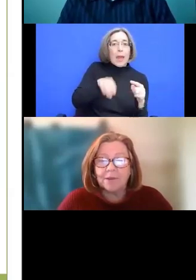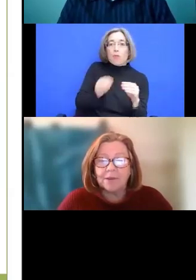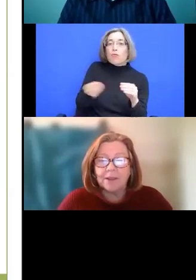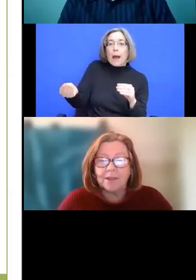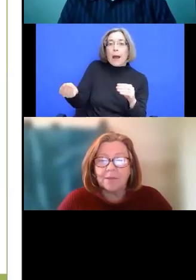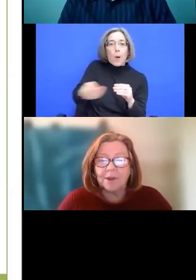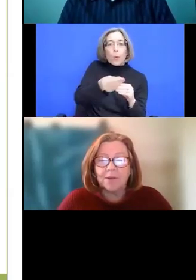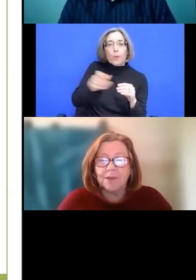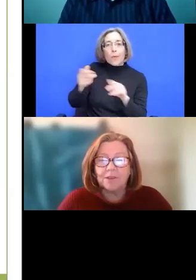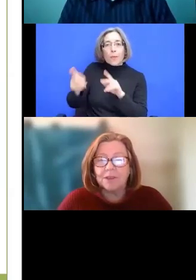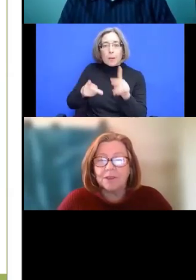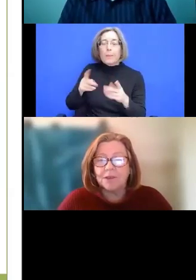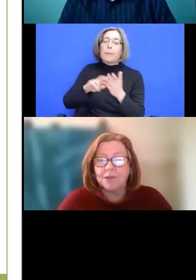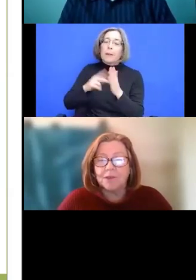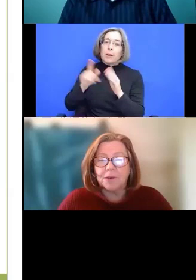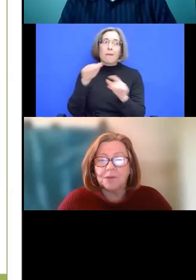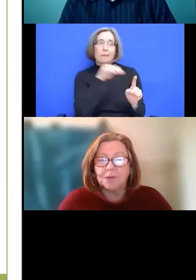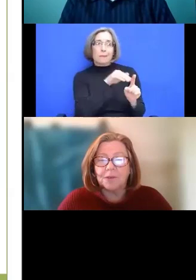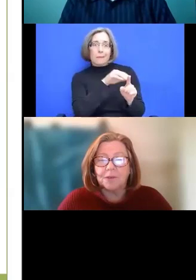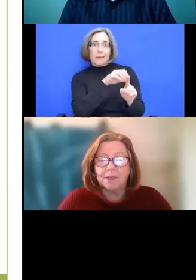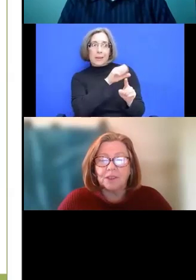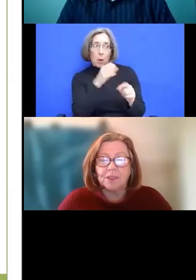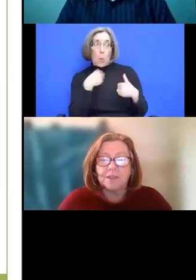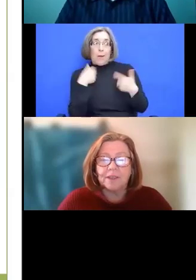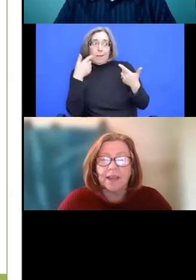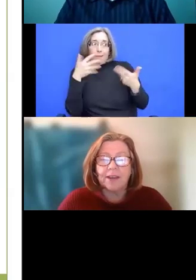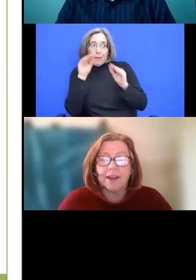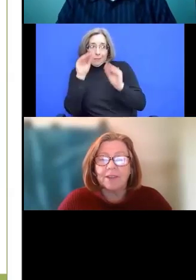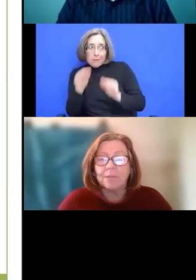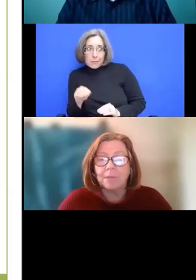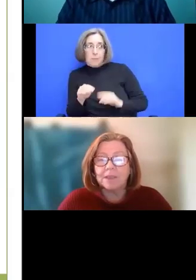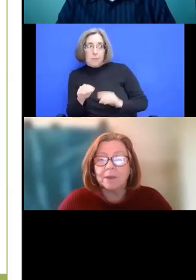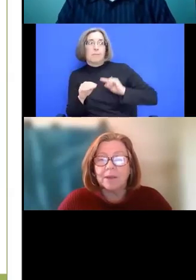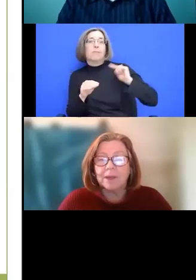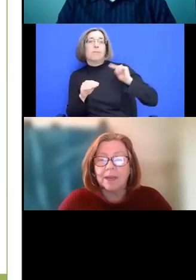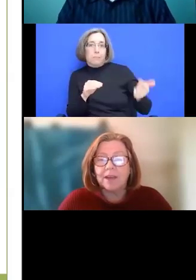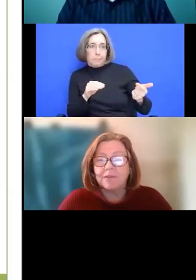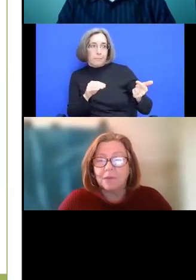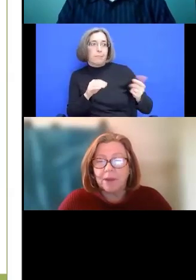to let them know that you've done your due diligence and everything must be in PDF format.